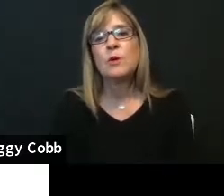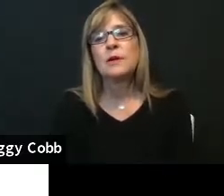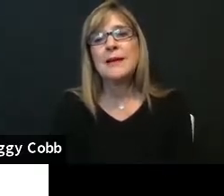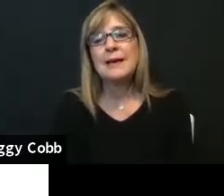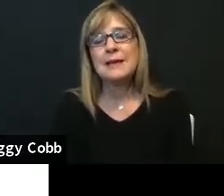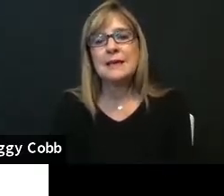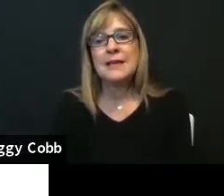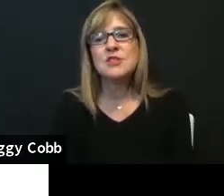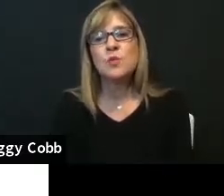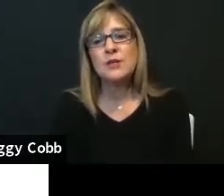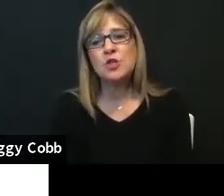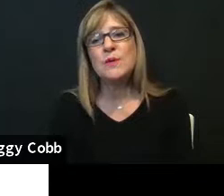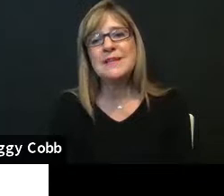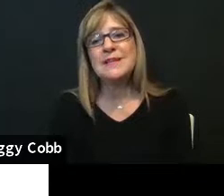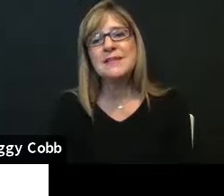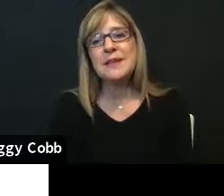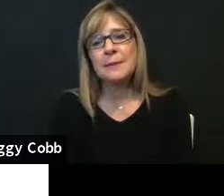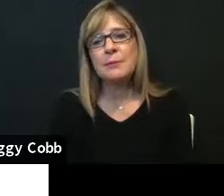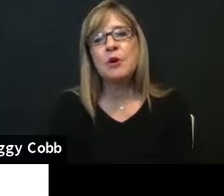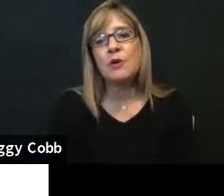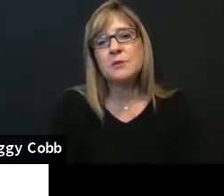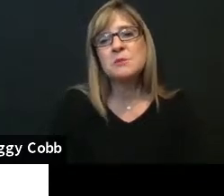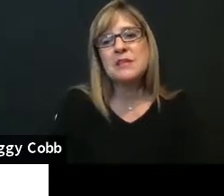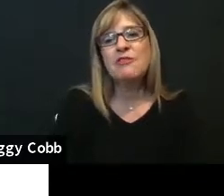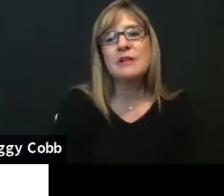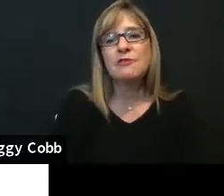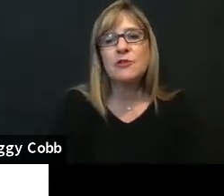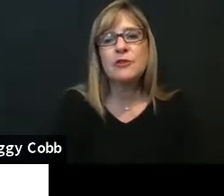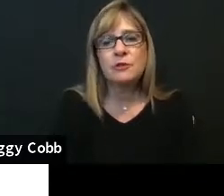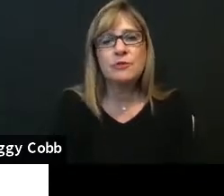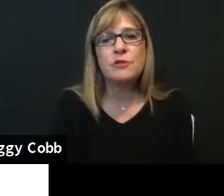were lacking in that so we knew we needed to set up a program specifically for the youth.